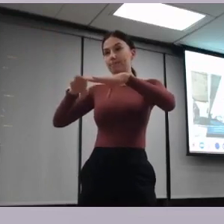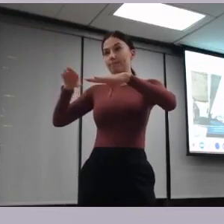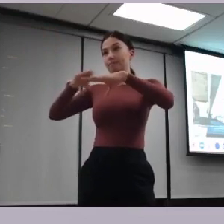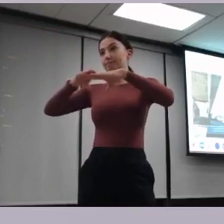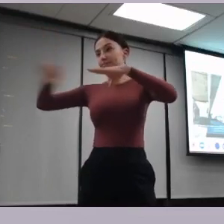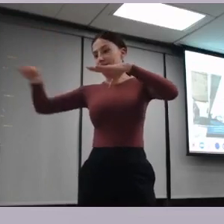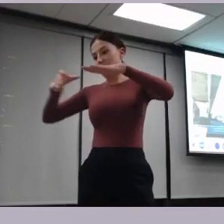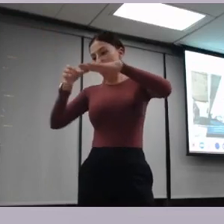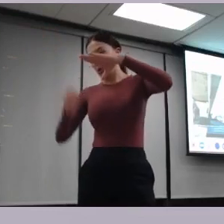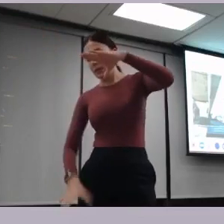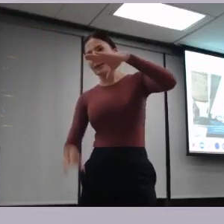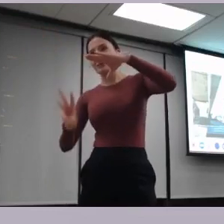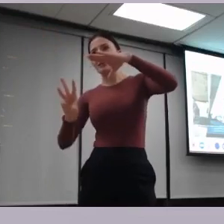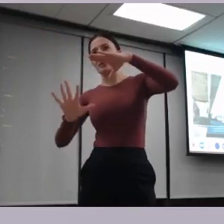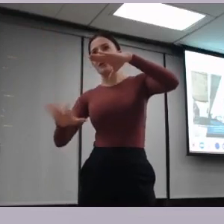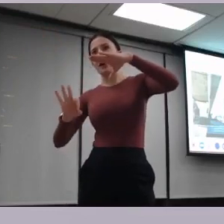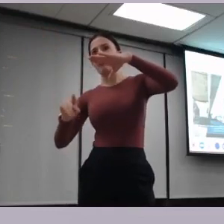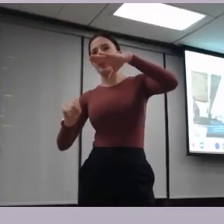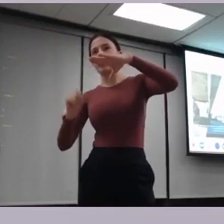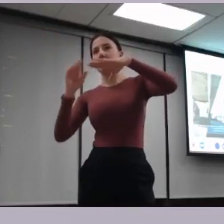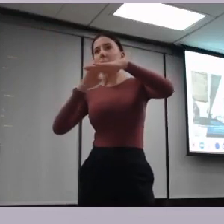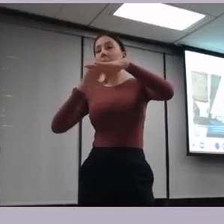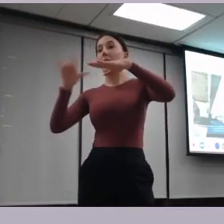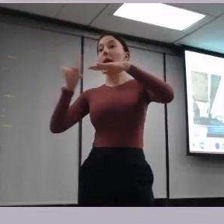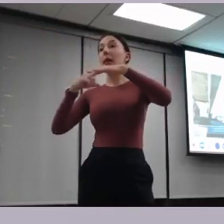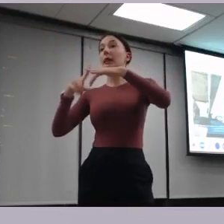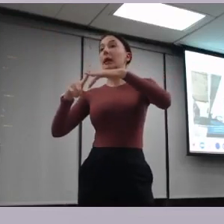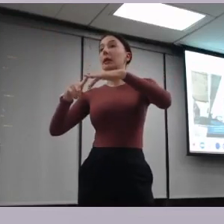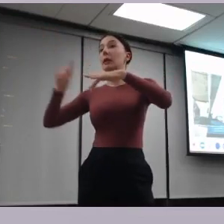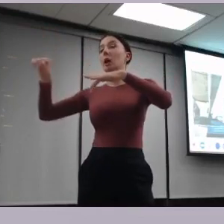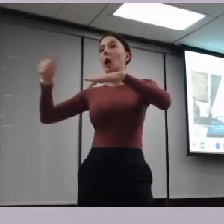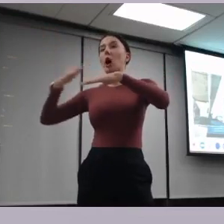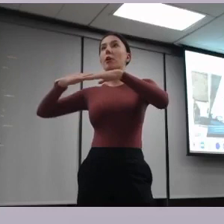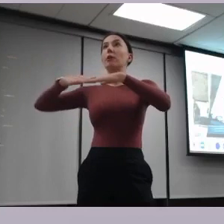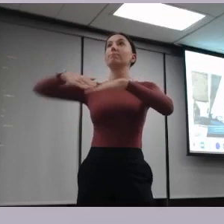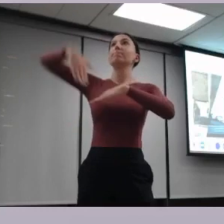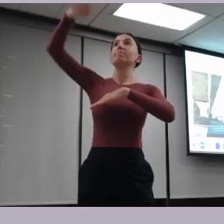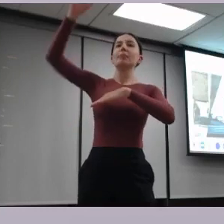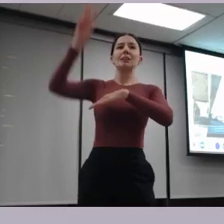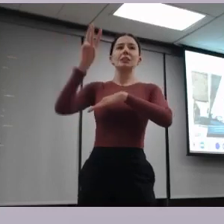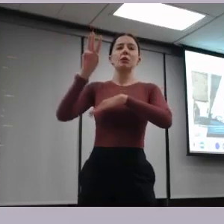of the structure hovers around 14 and a half feet above. Right.